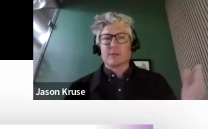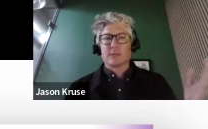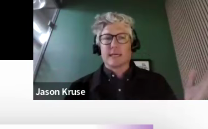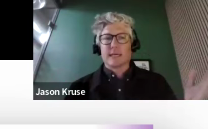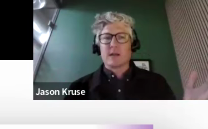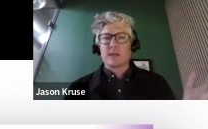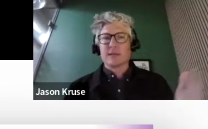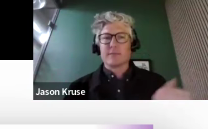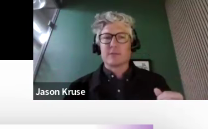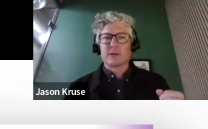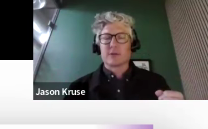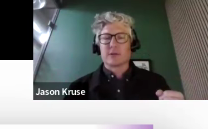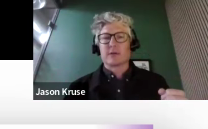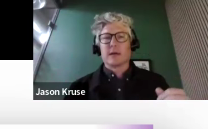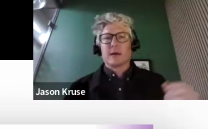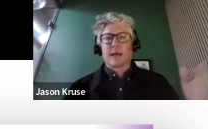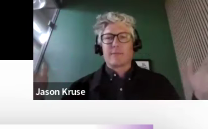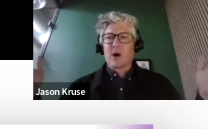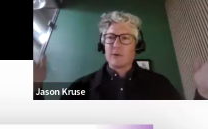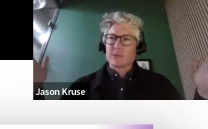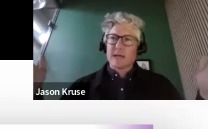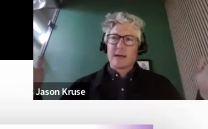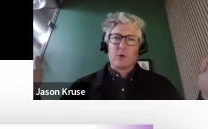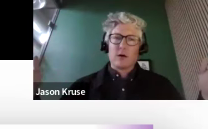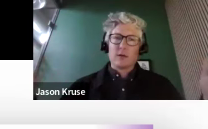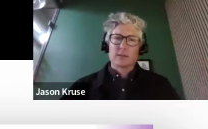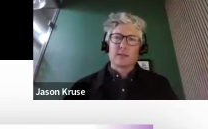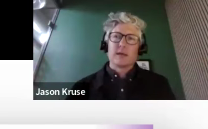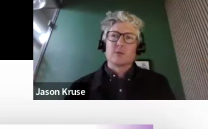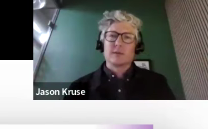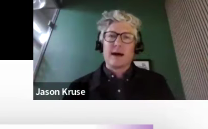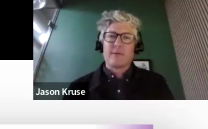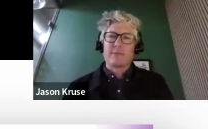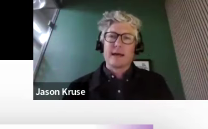and some additional technology infrastructure kind of on those sidewalls to allow